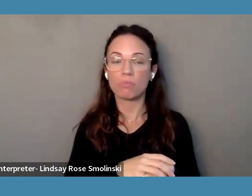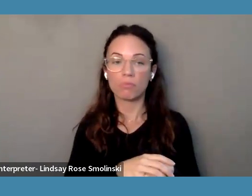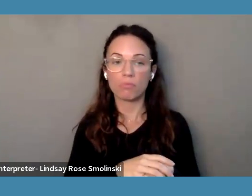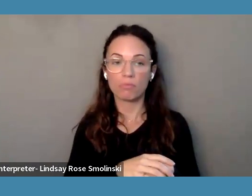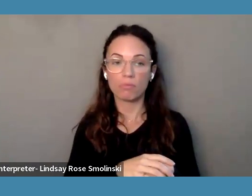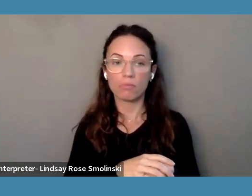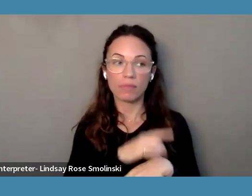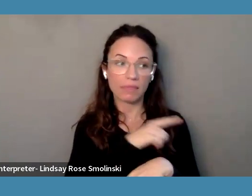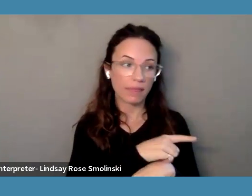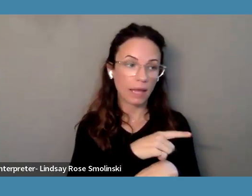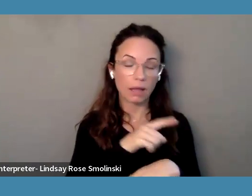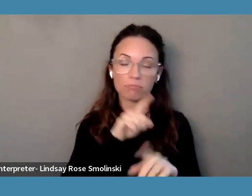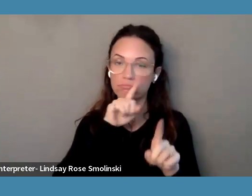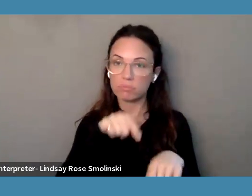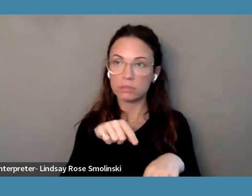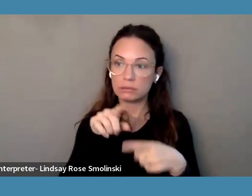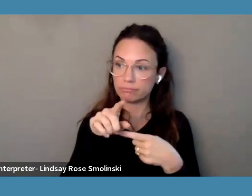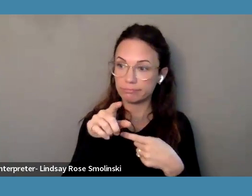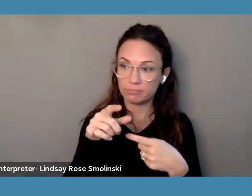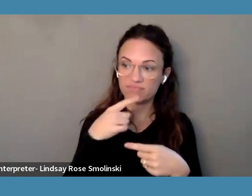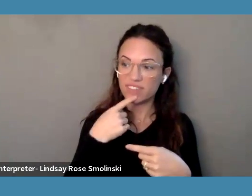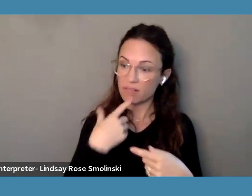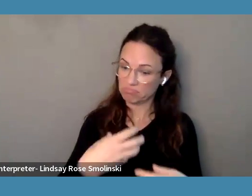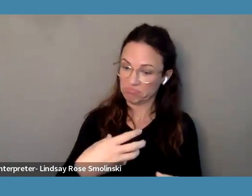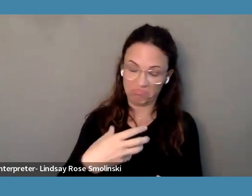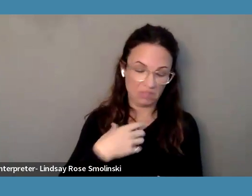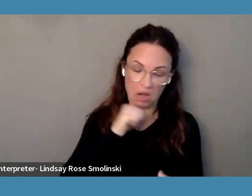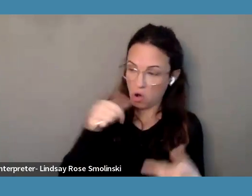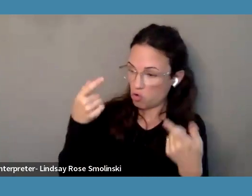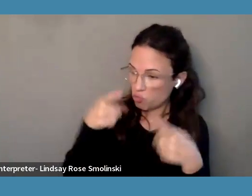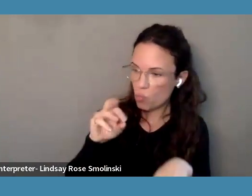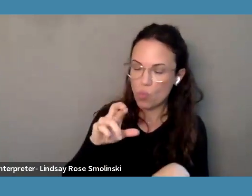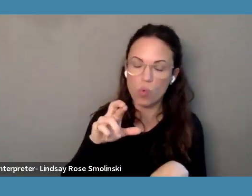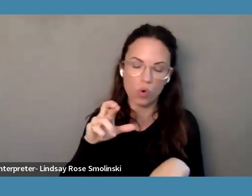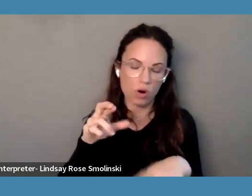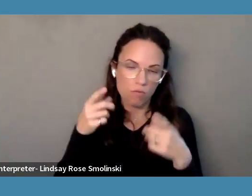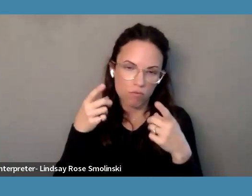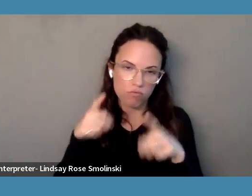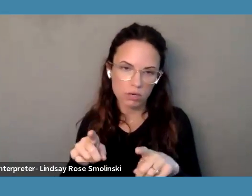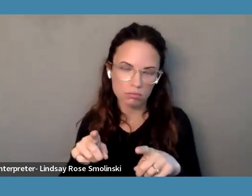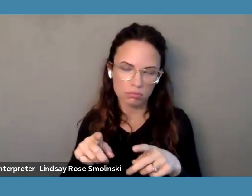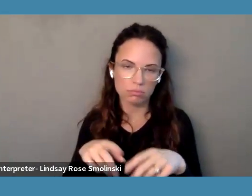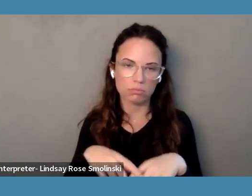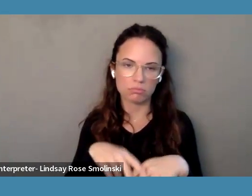or didn't have an objection. At that point, once you send that,